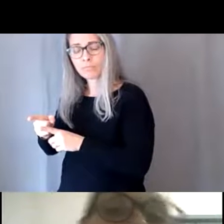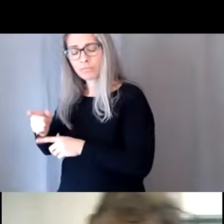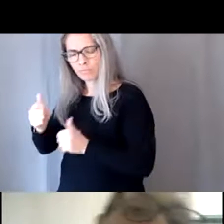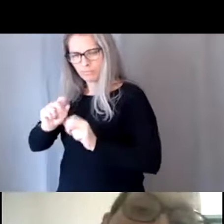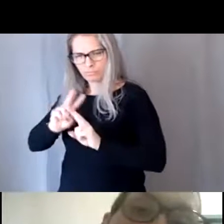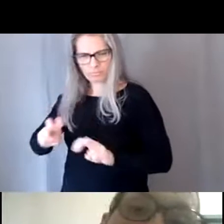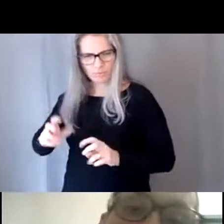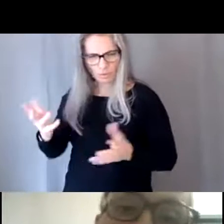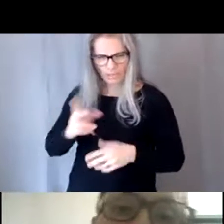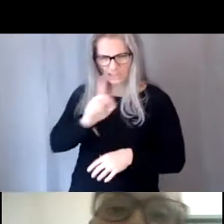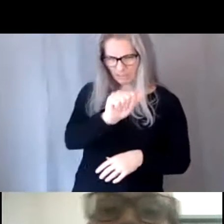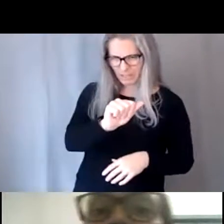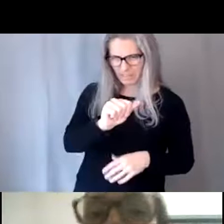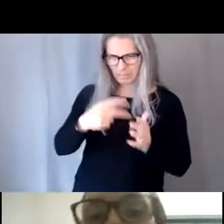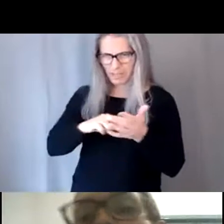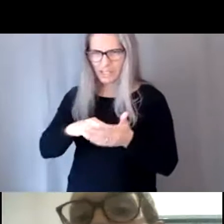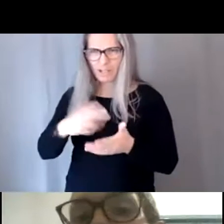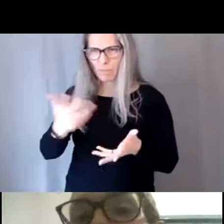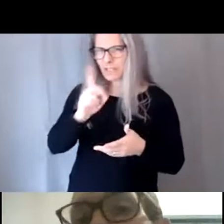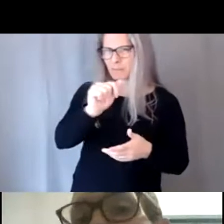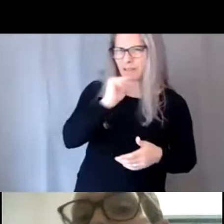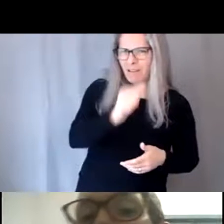and what disability is not so